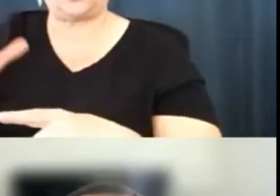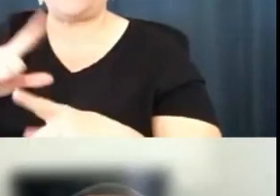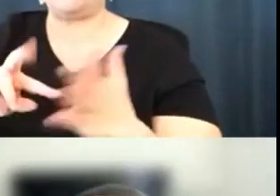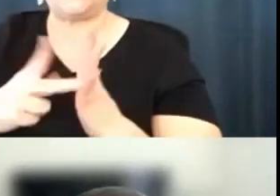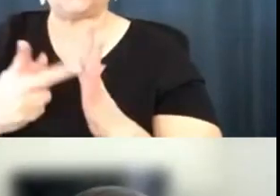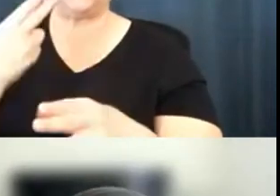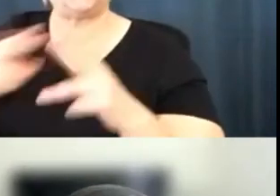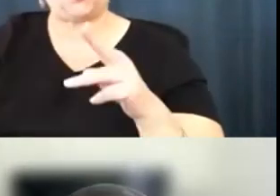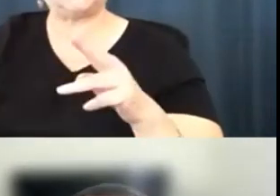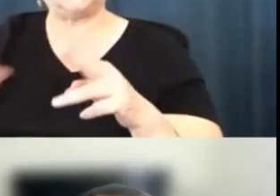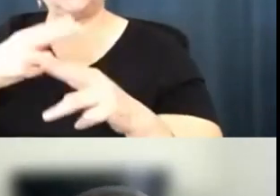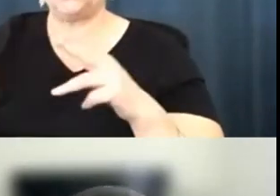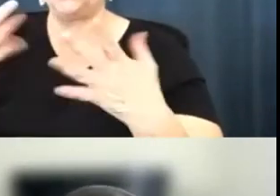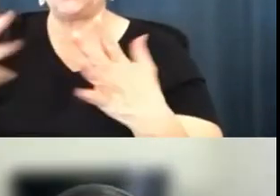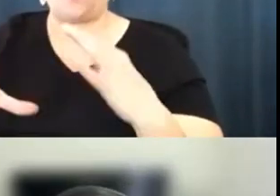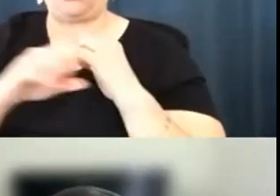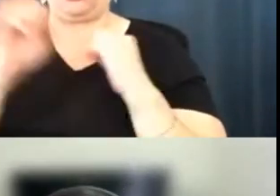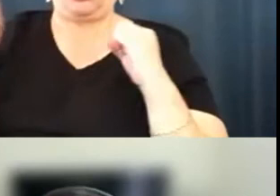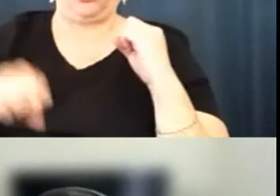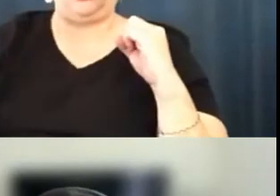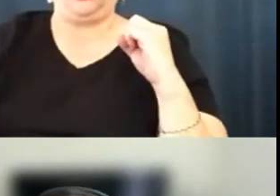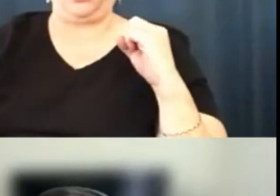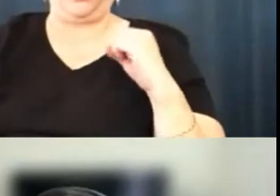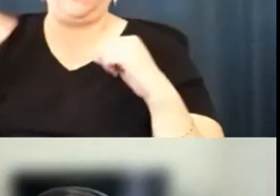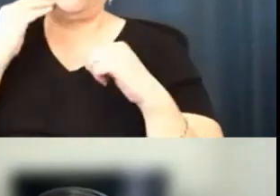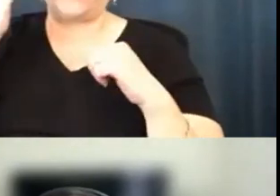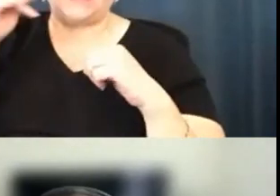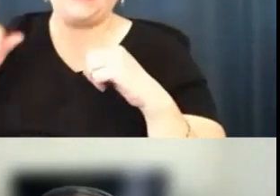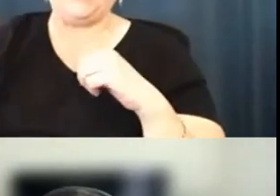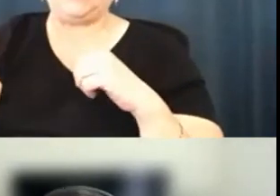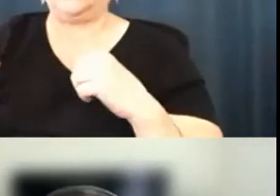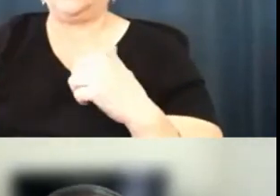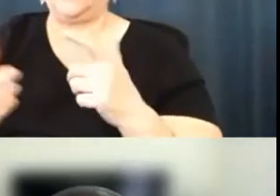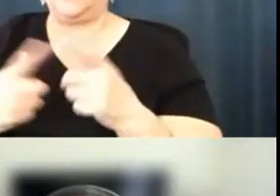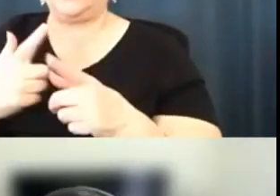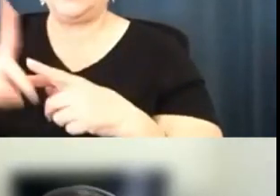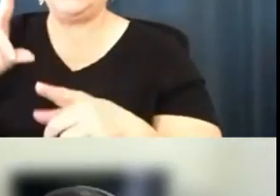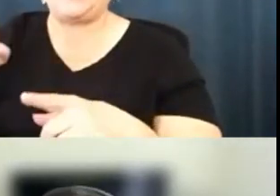You don't want to have a lot of very lengthy headings, because then Darren can't quickly navigate through that